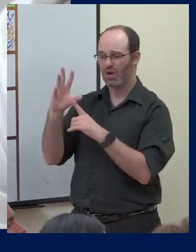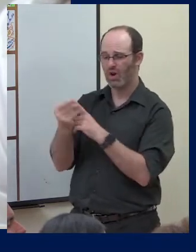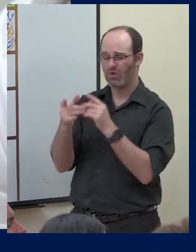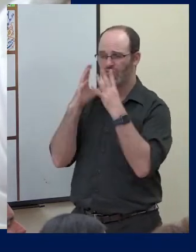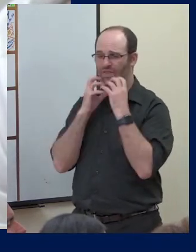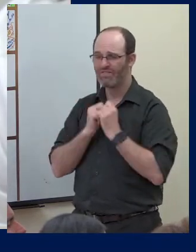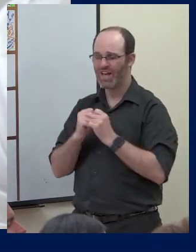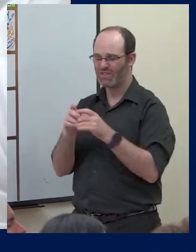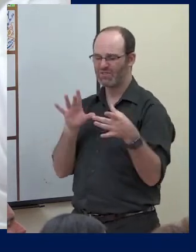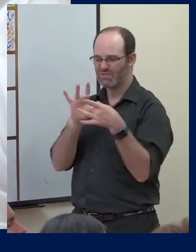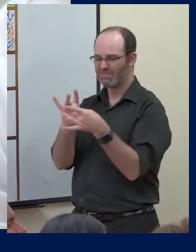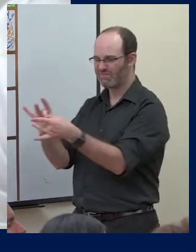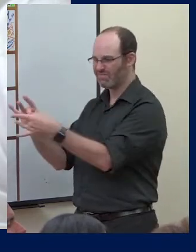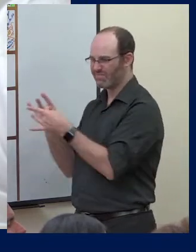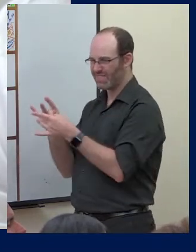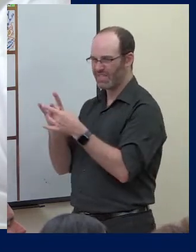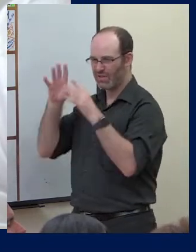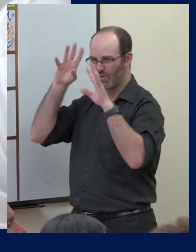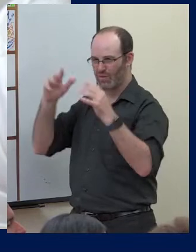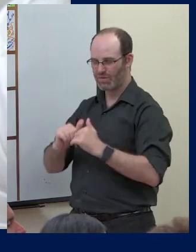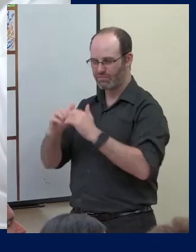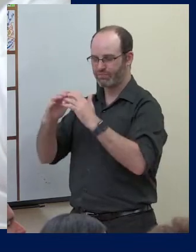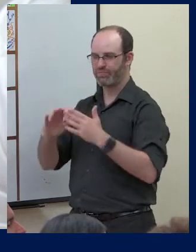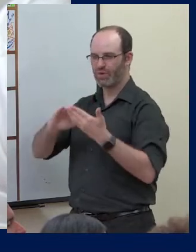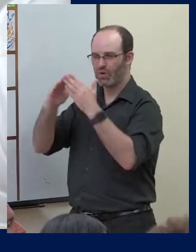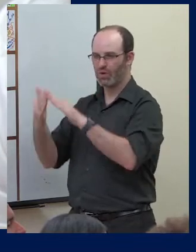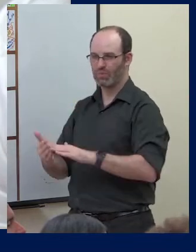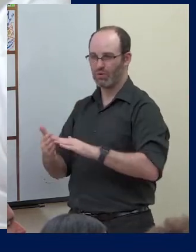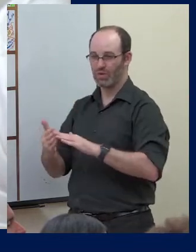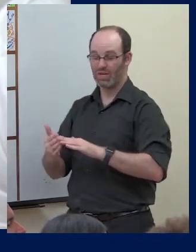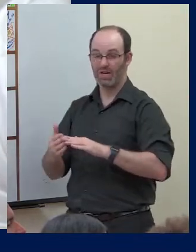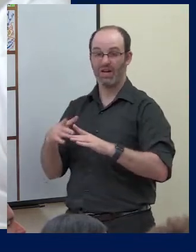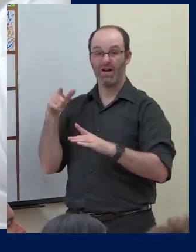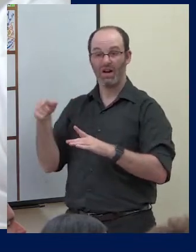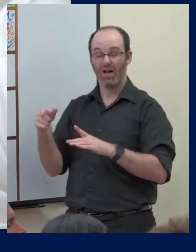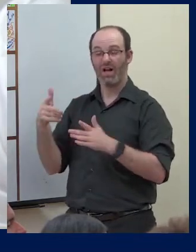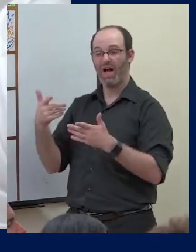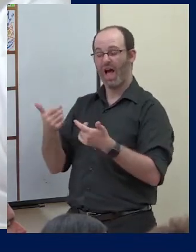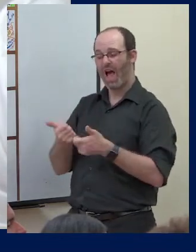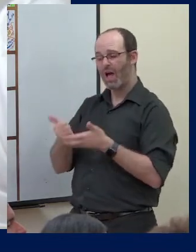The conversations have helped me perceive mental help from a different perspective.